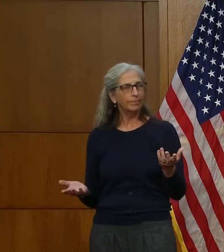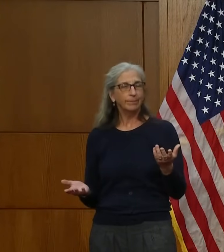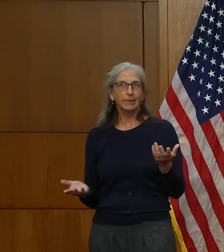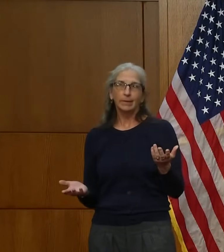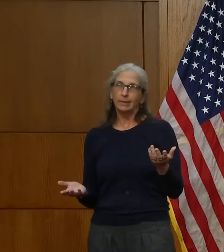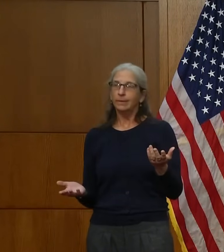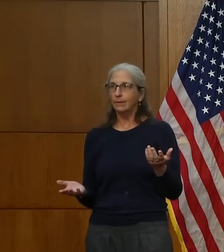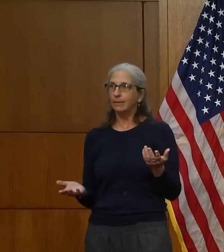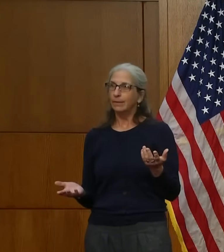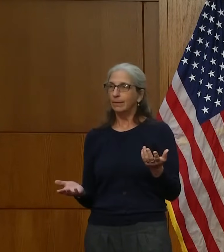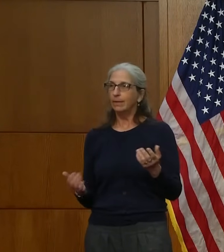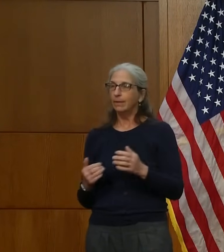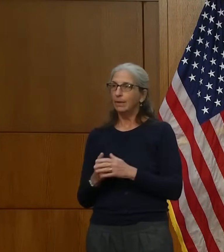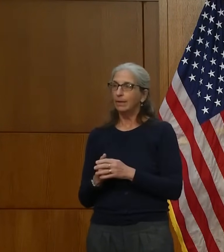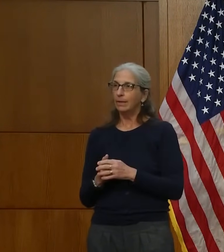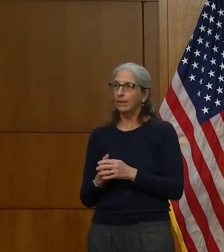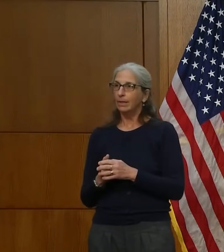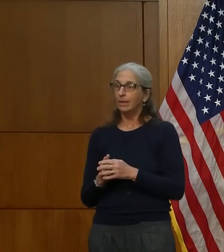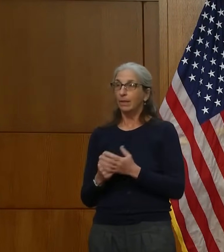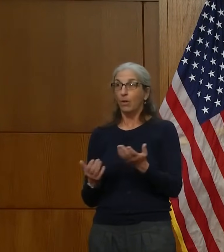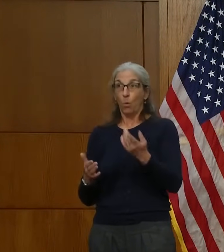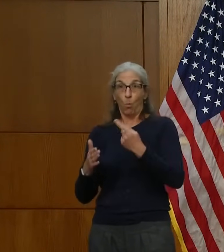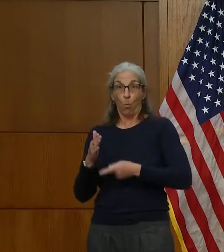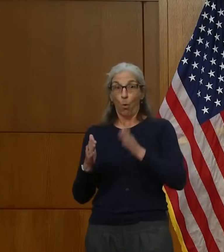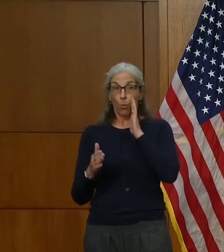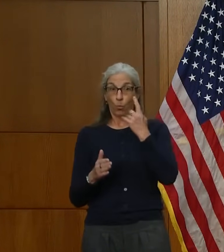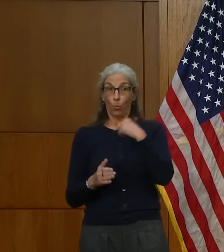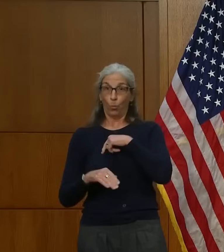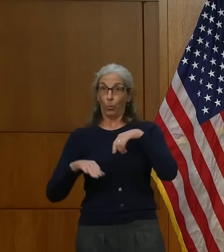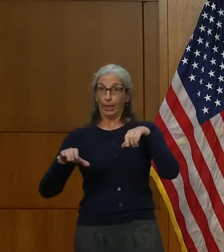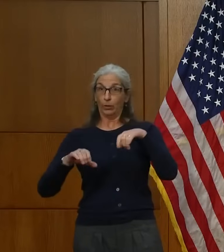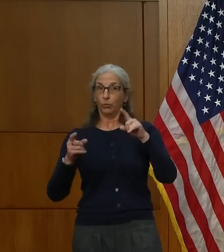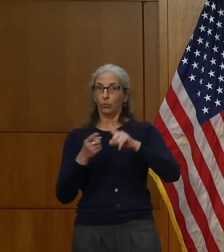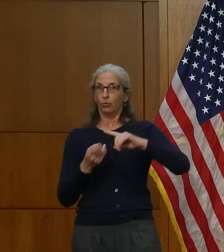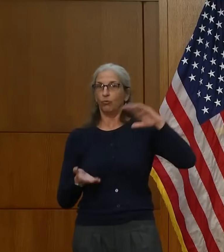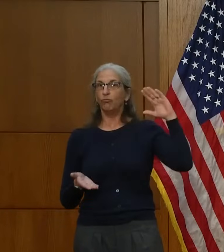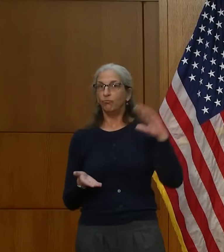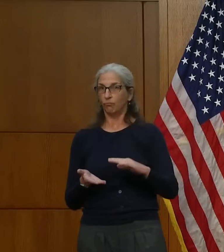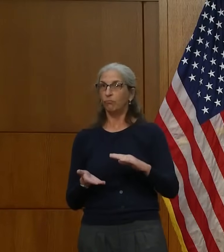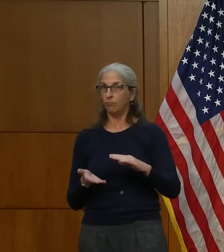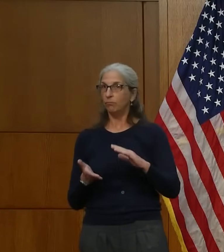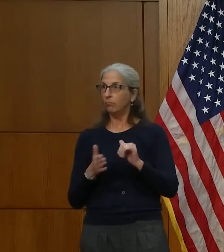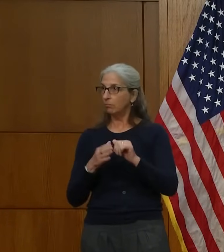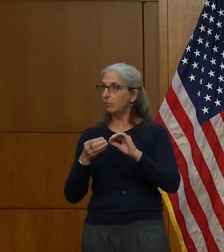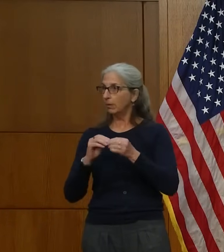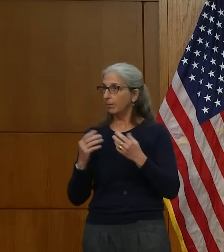THANKS GIVEN INCREASE IN